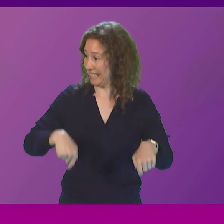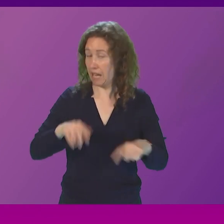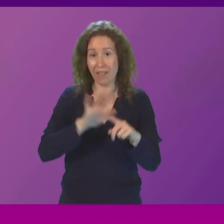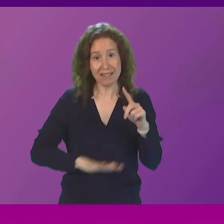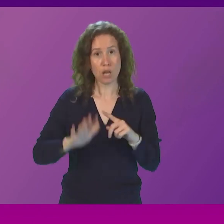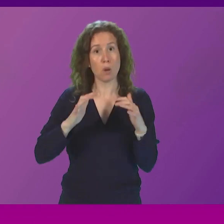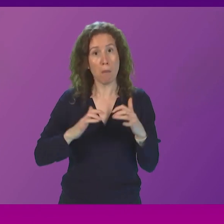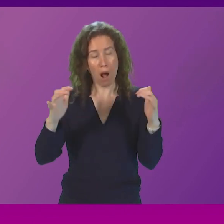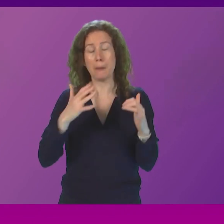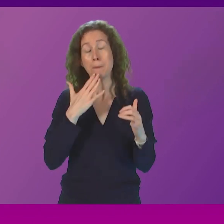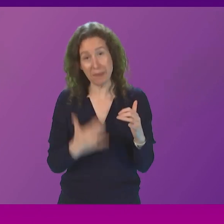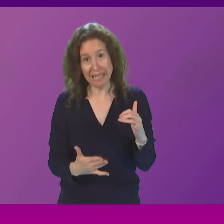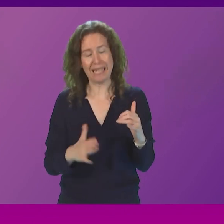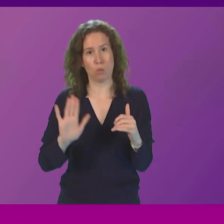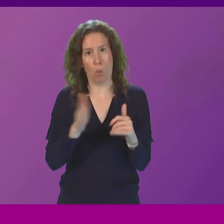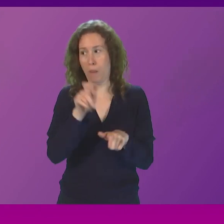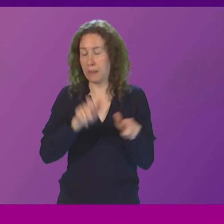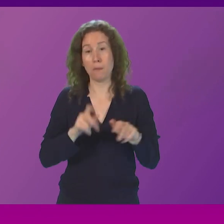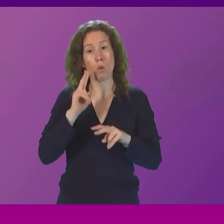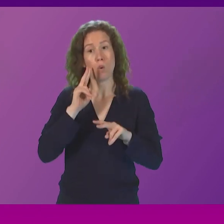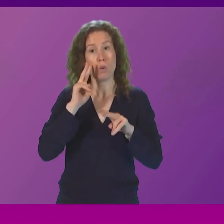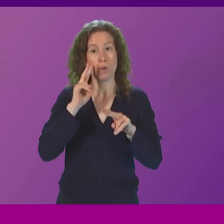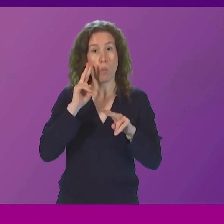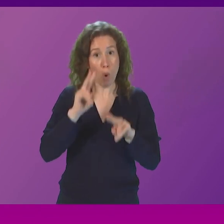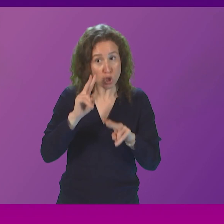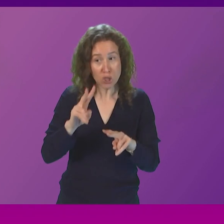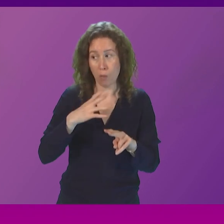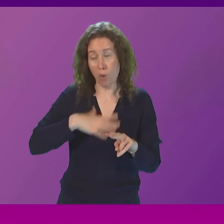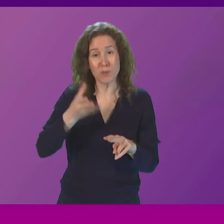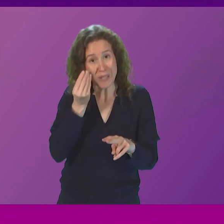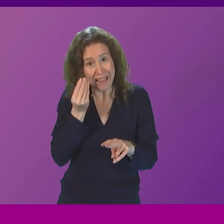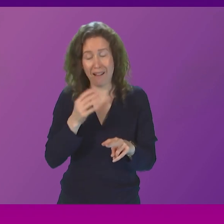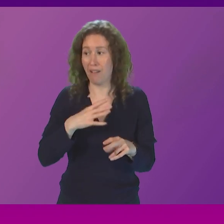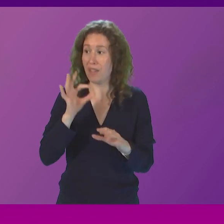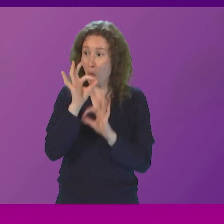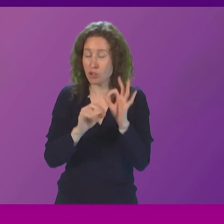I would be very grateful if all those who are tuning in could hear both answers and questions.